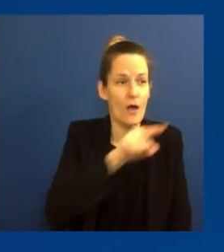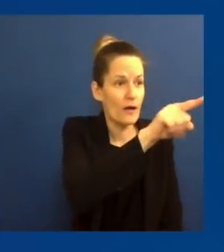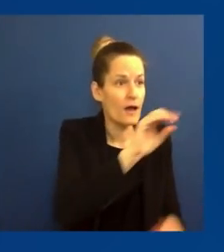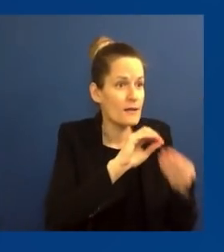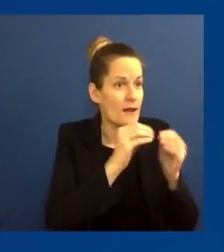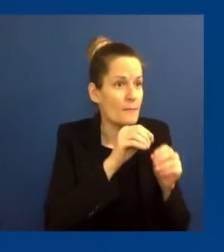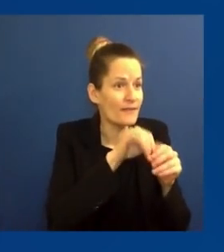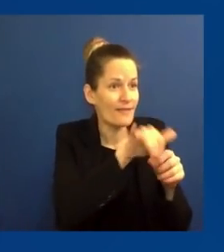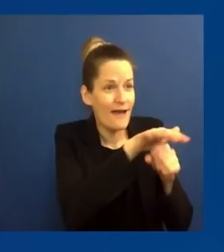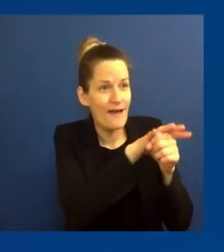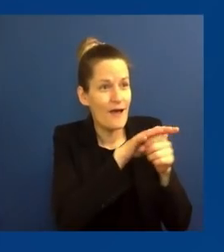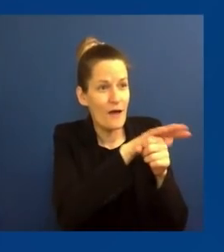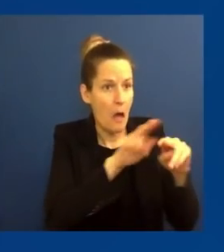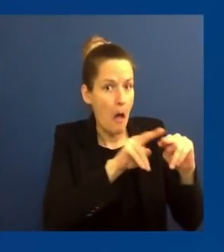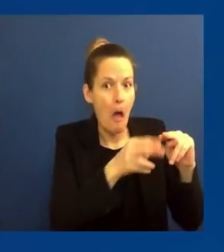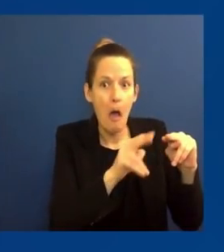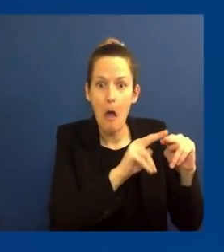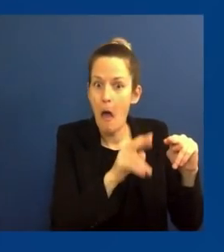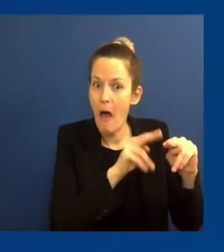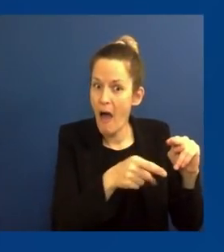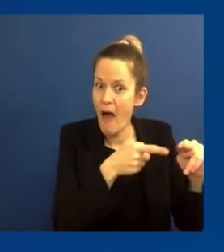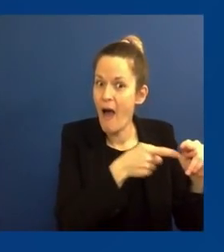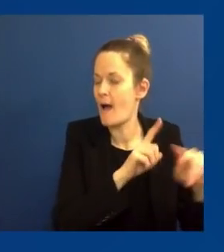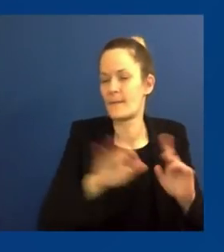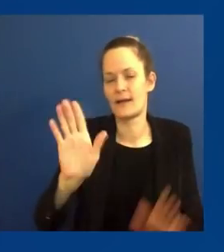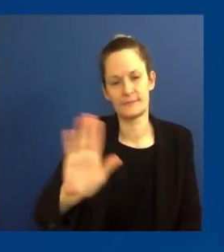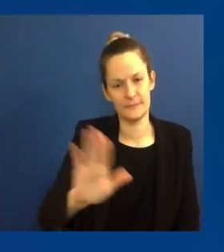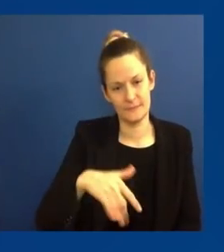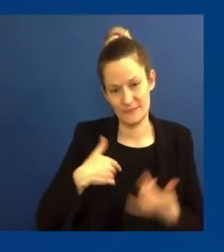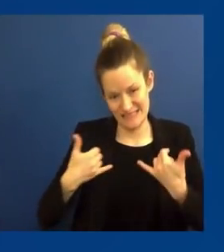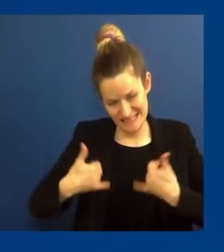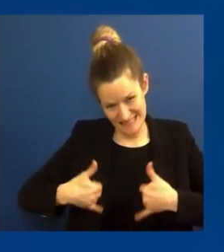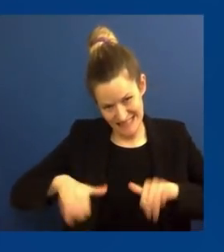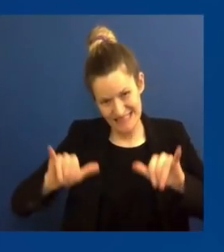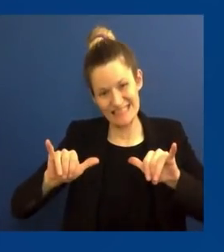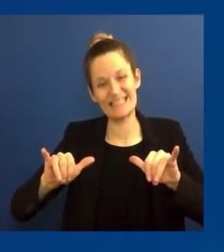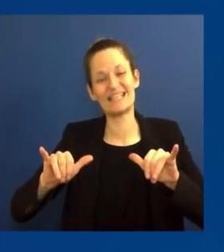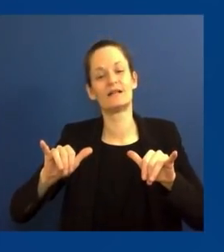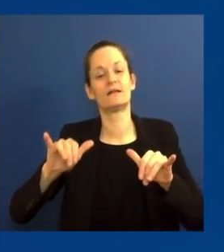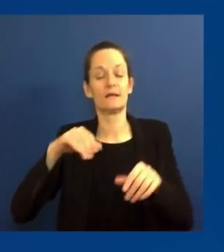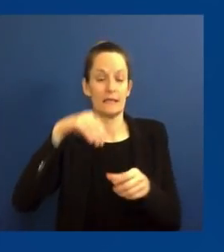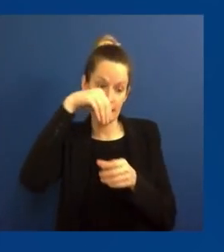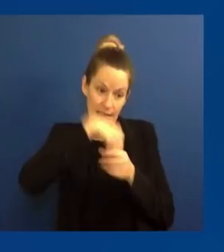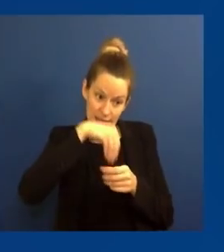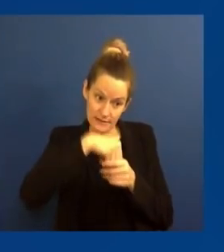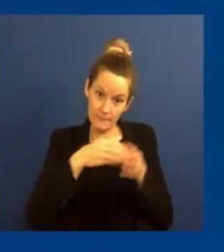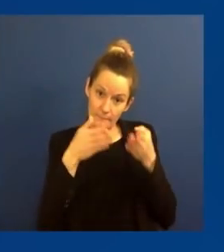we are still recommending public indoor masking. Again, cases are still well higher than the threshold